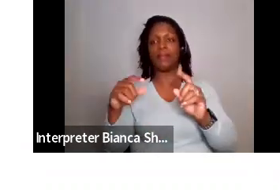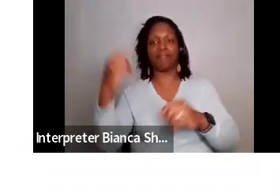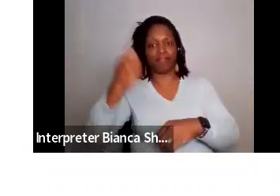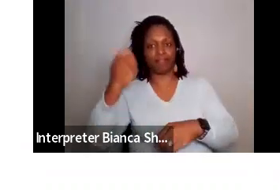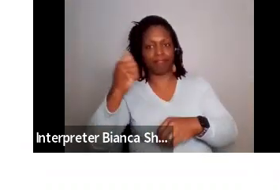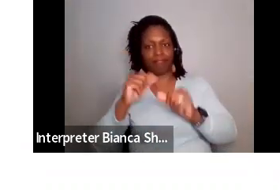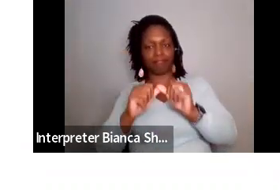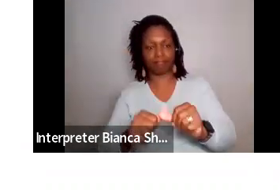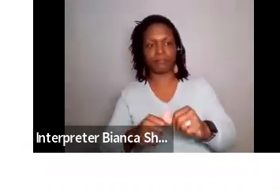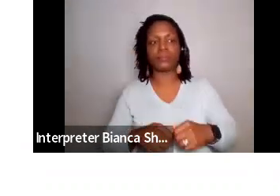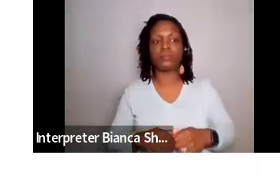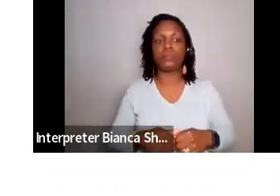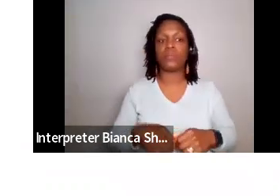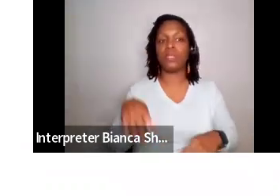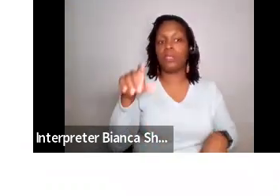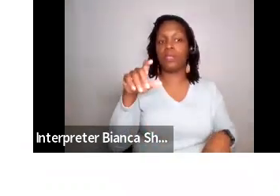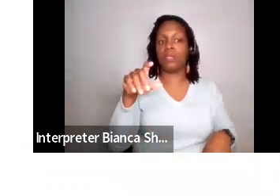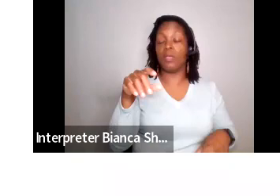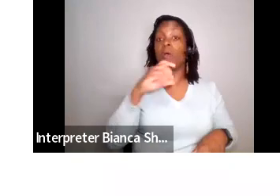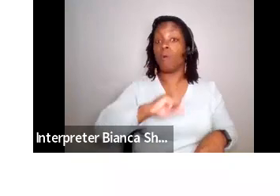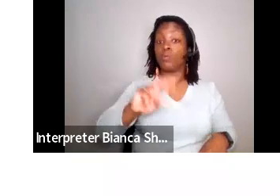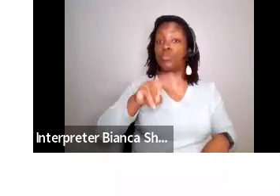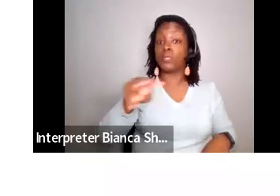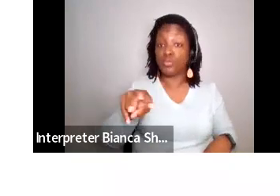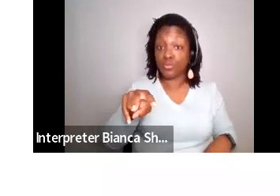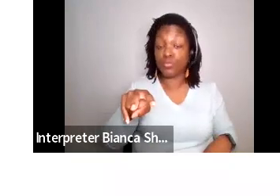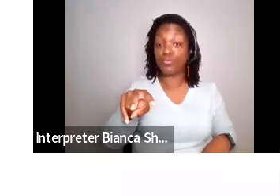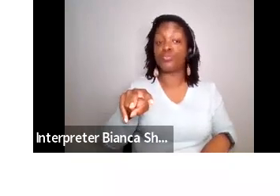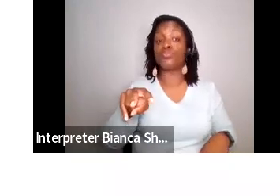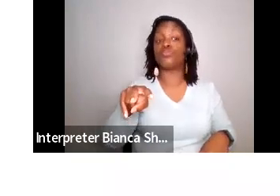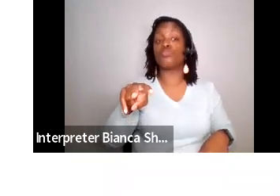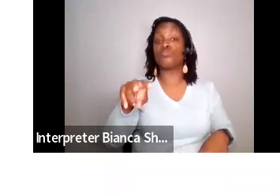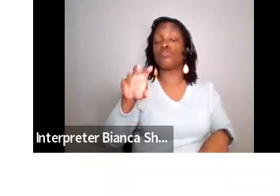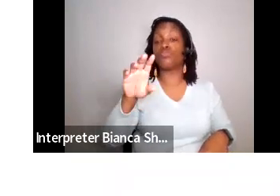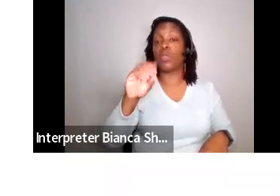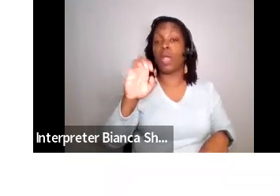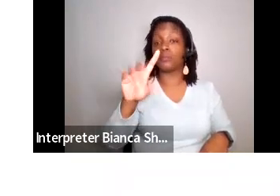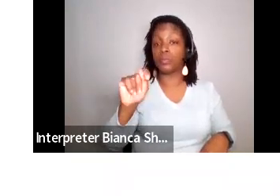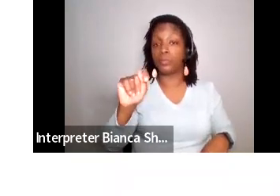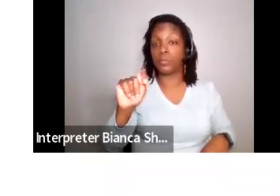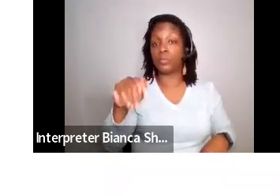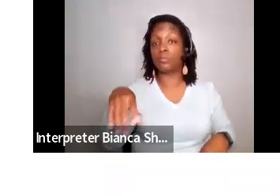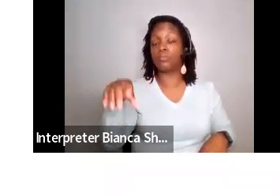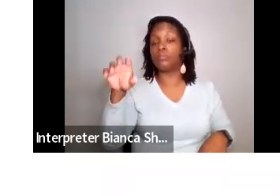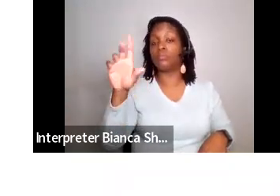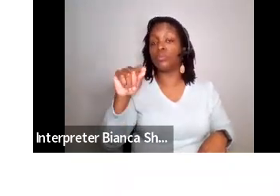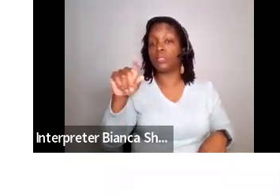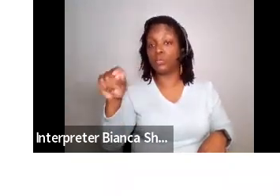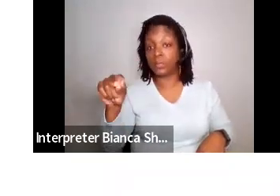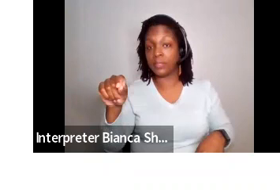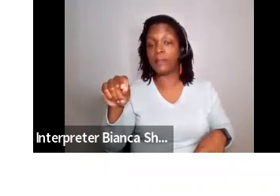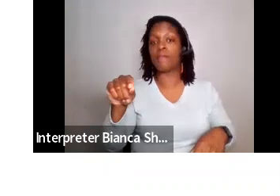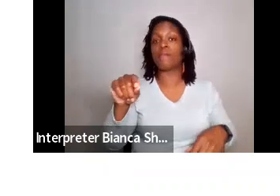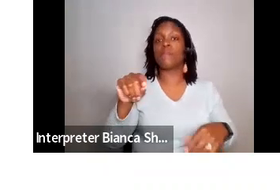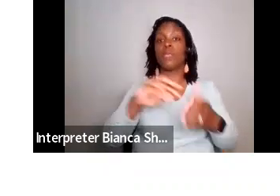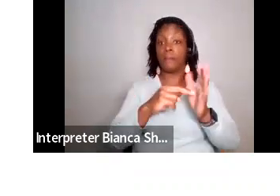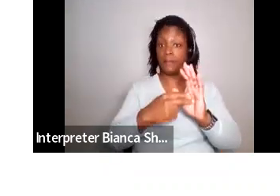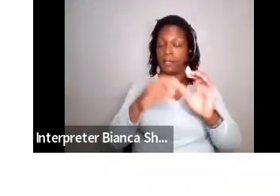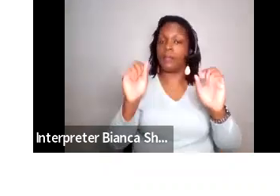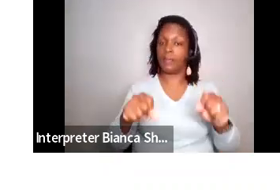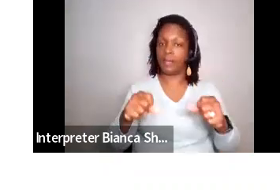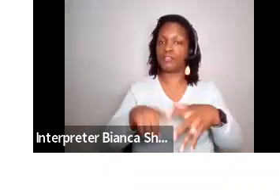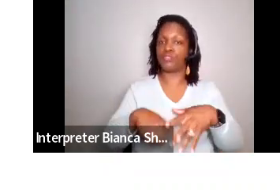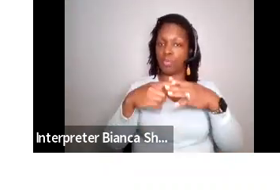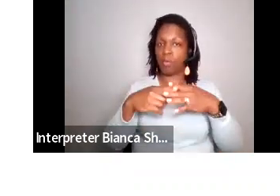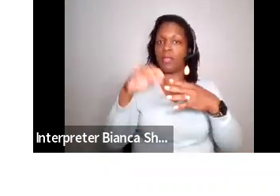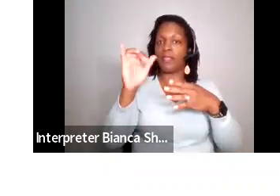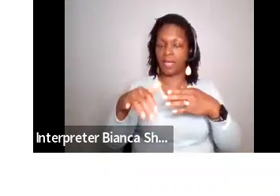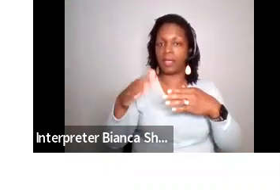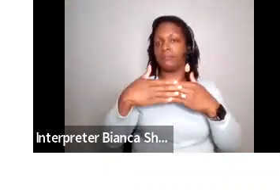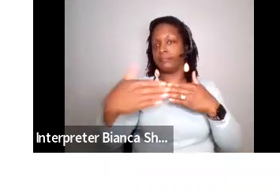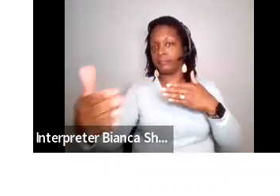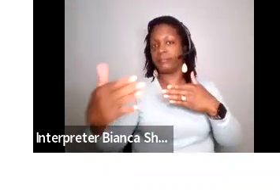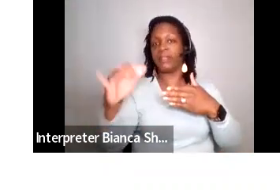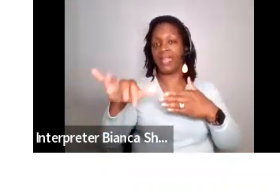21 chairman form is benefited. that he was notified they're starting October previous year. This is a Ssi check was reduced.